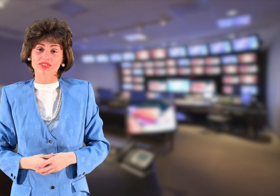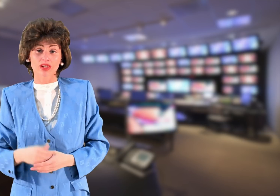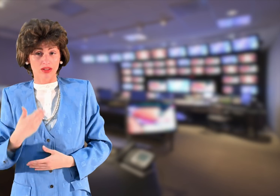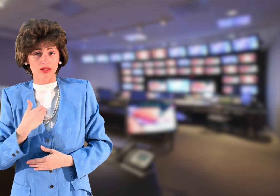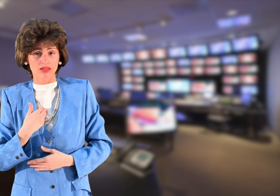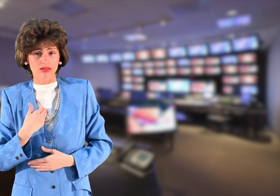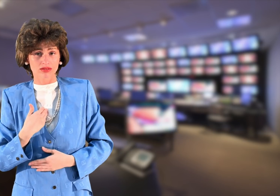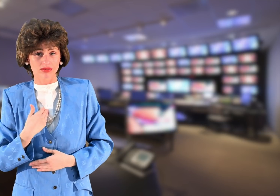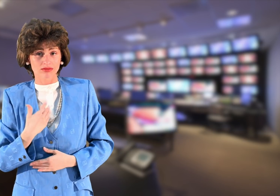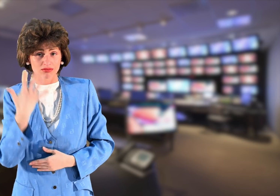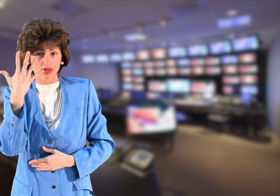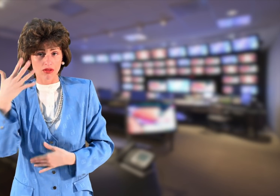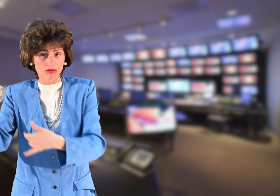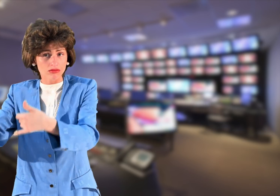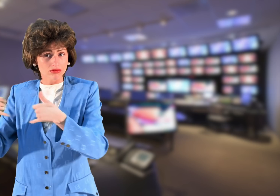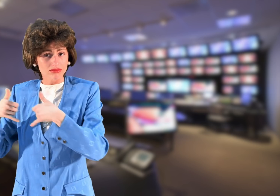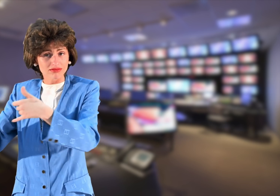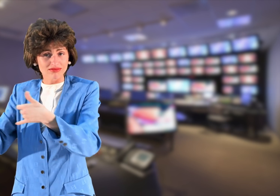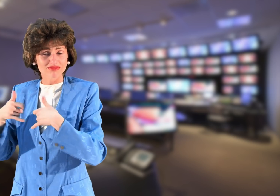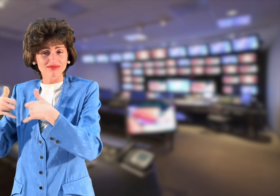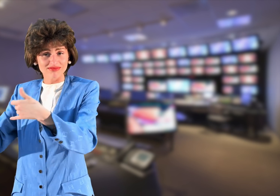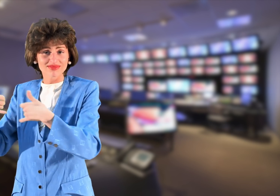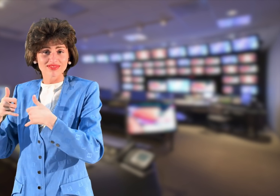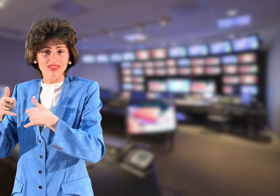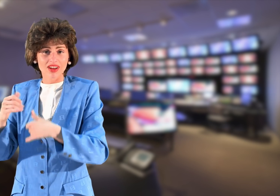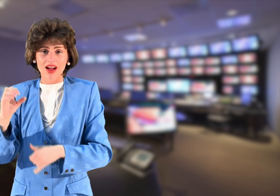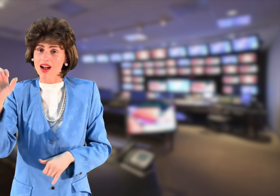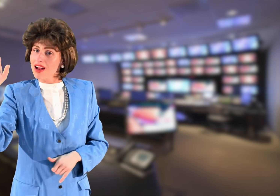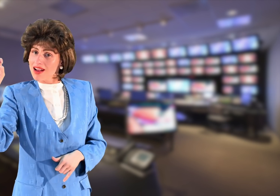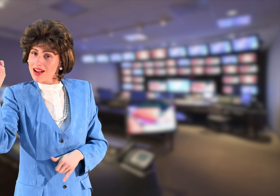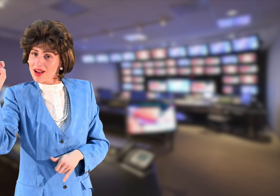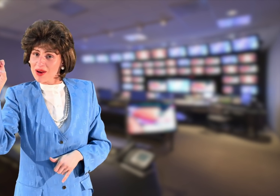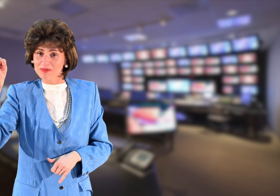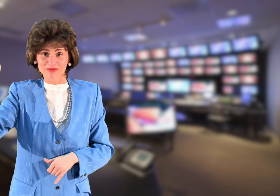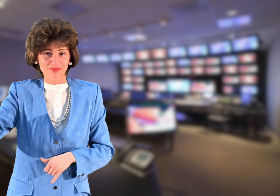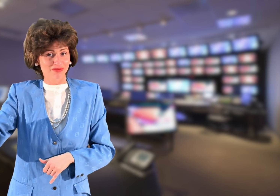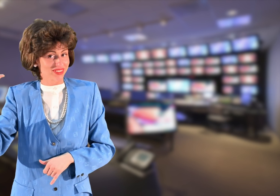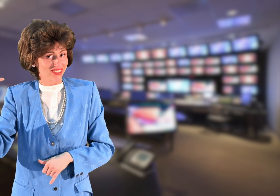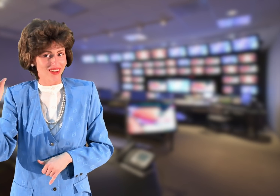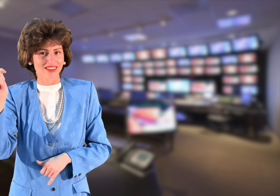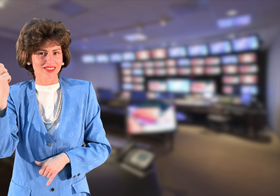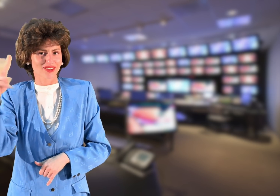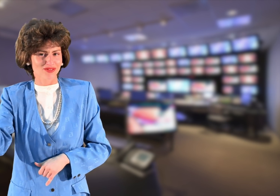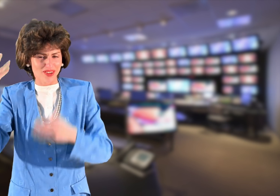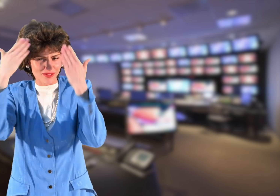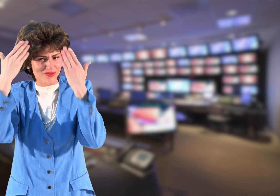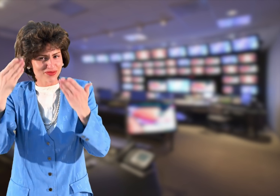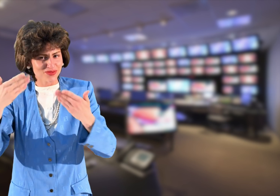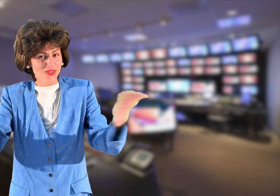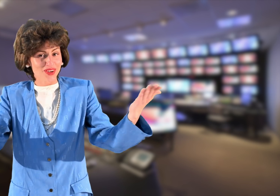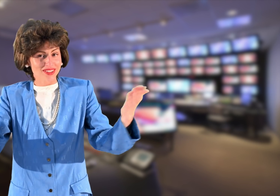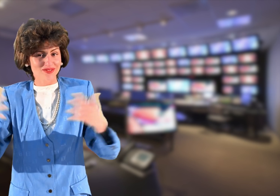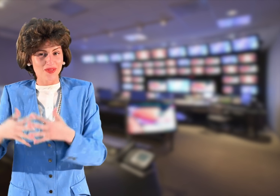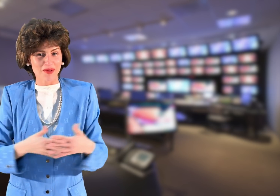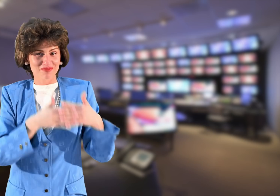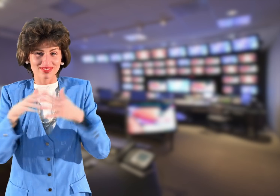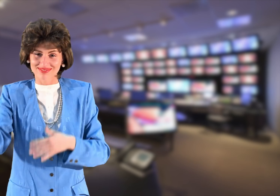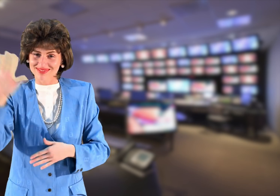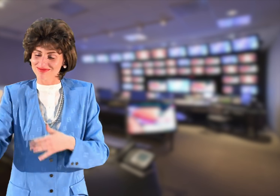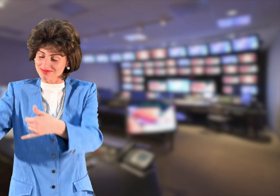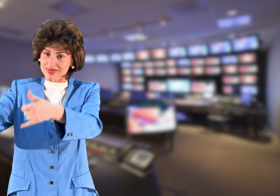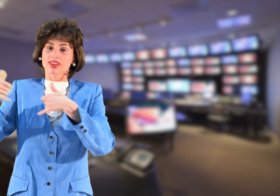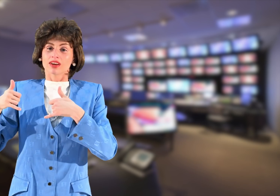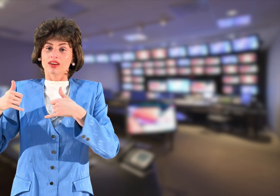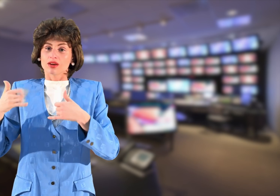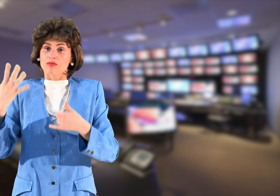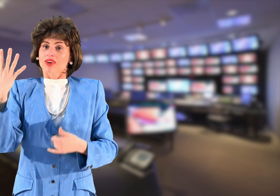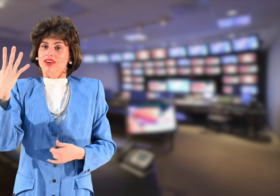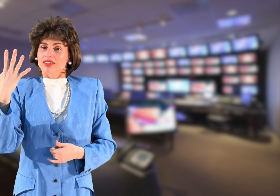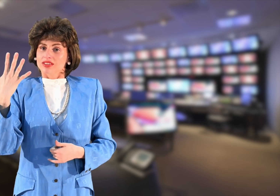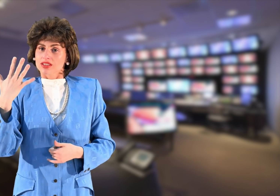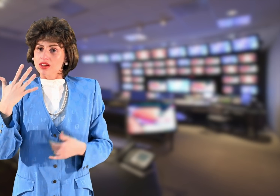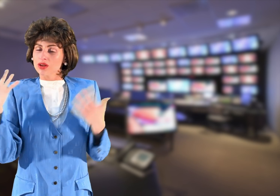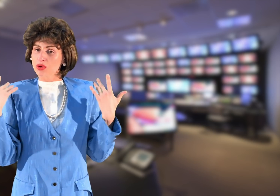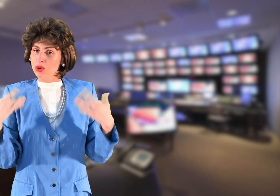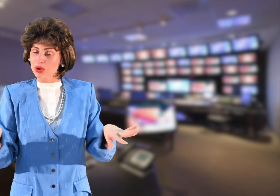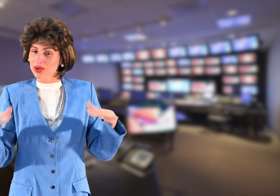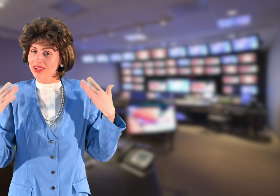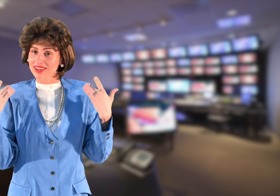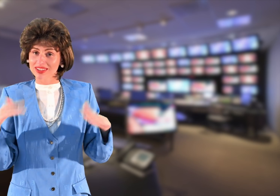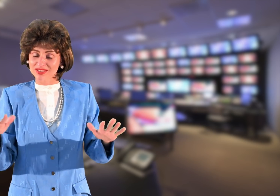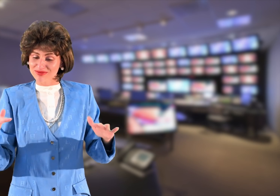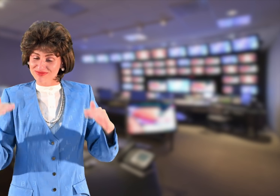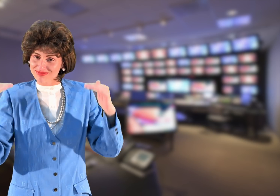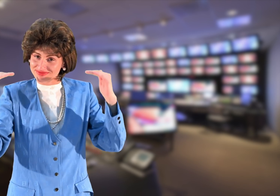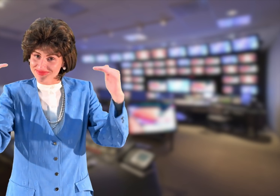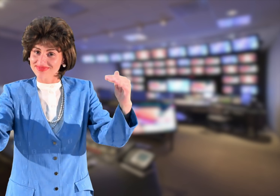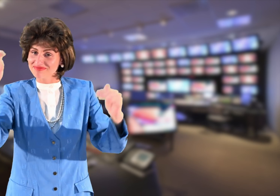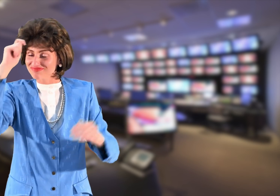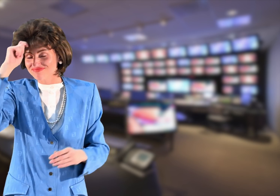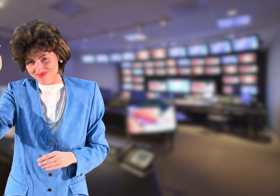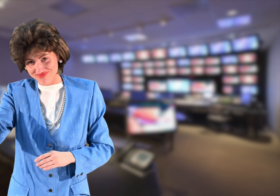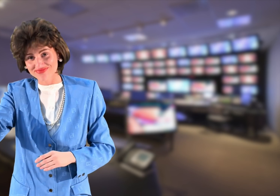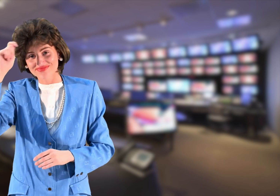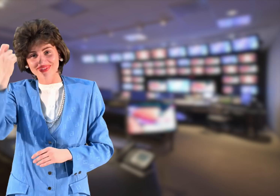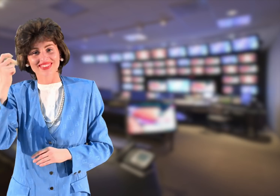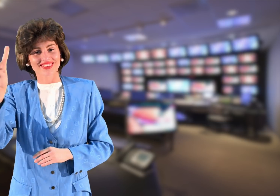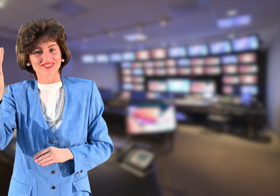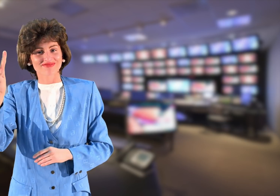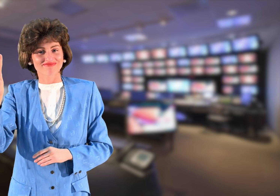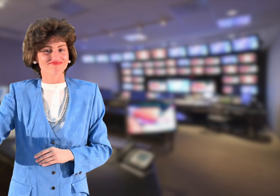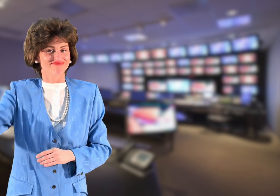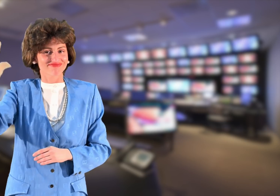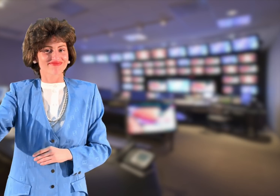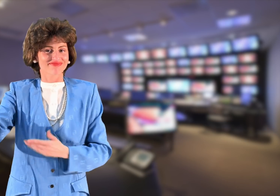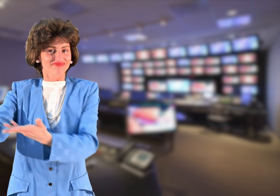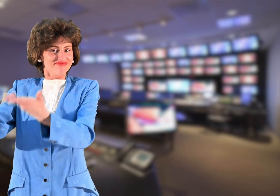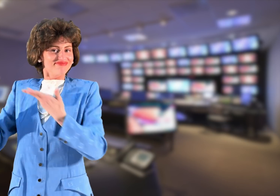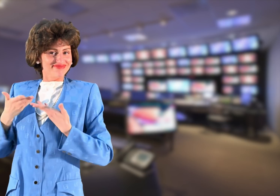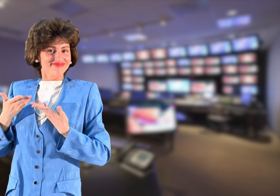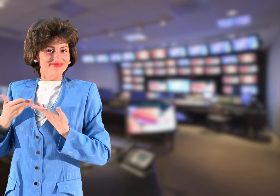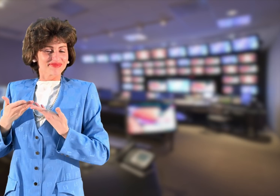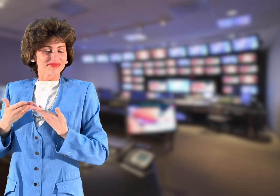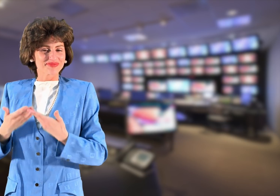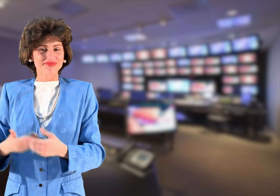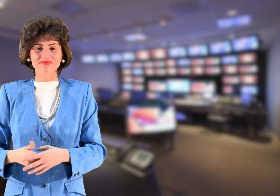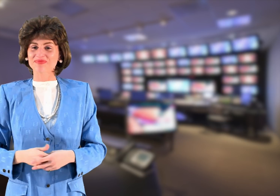I won five Emmy awards; they are a prestigious honor from the TV industry.